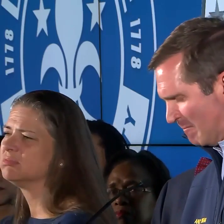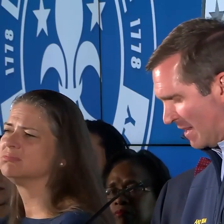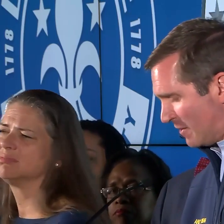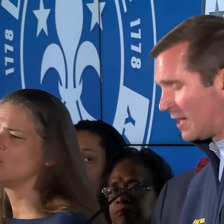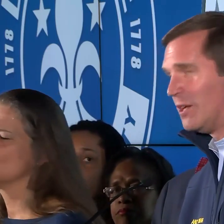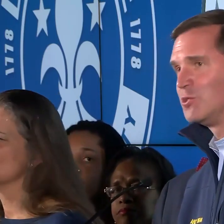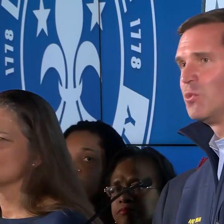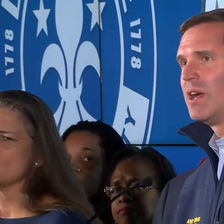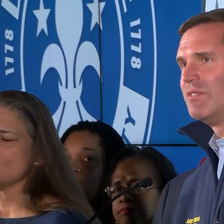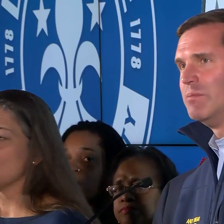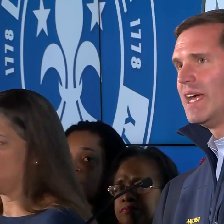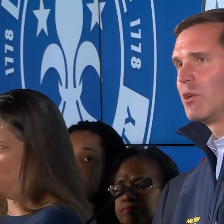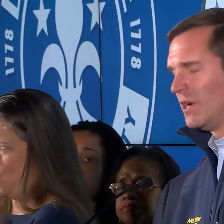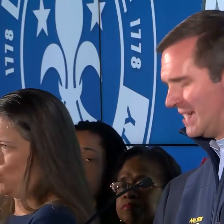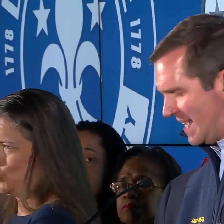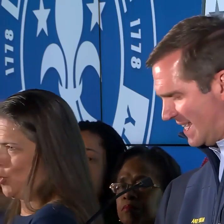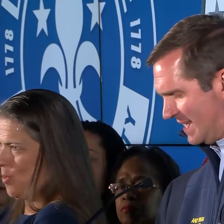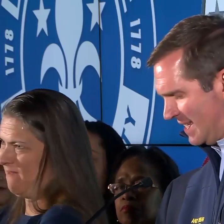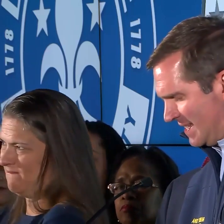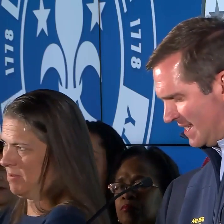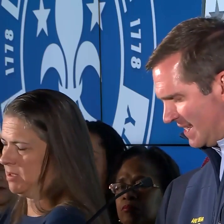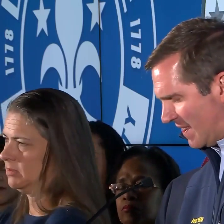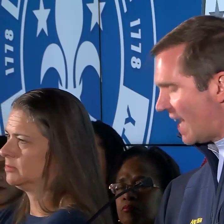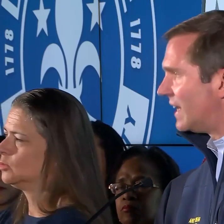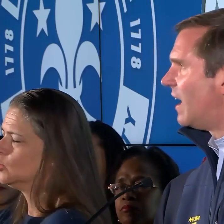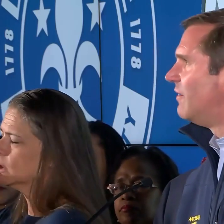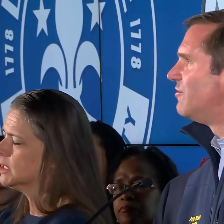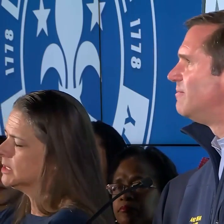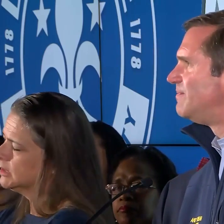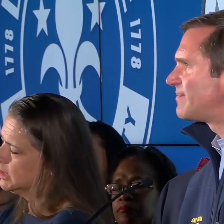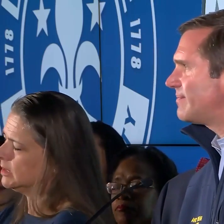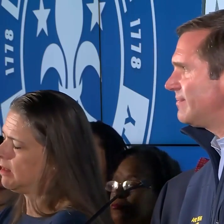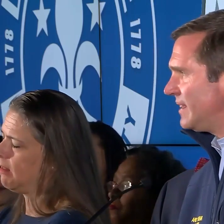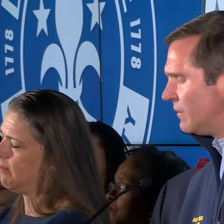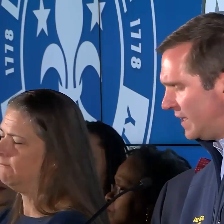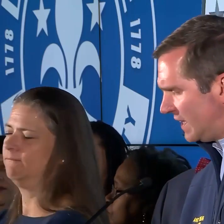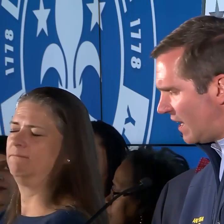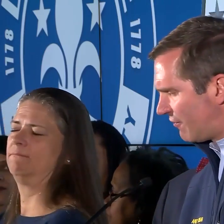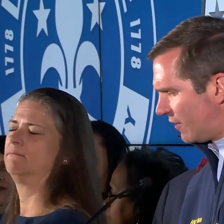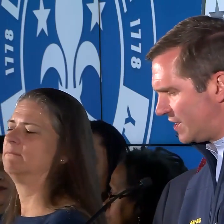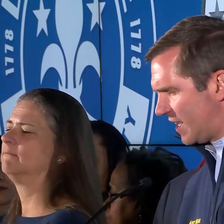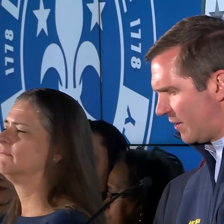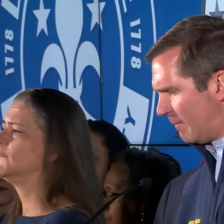I'm very close with one of them. They are going to need that love and we need love for each other.